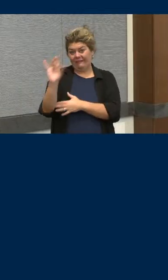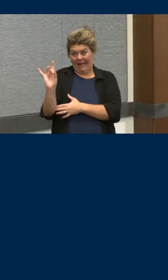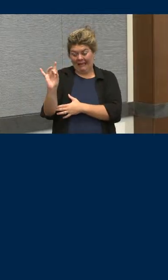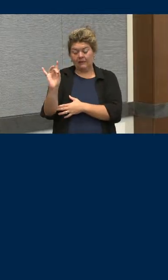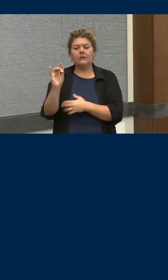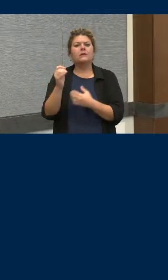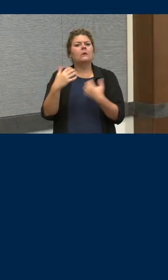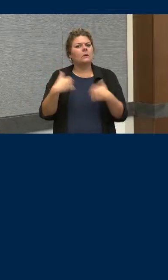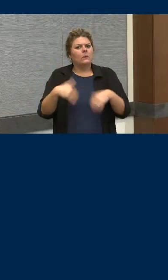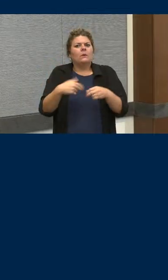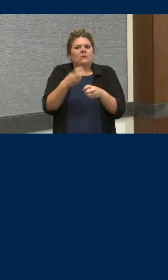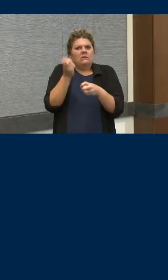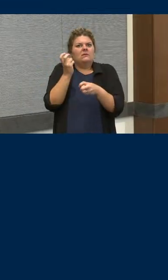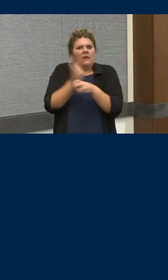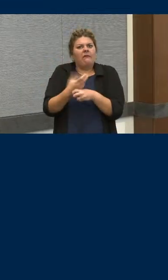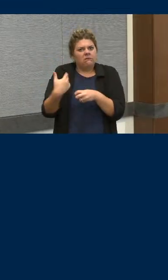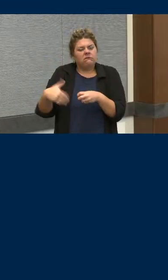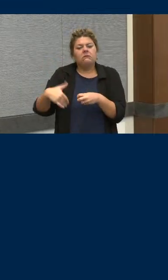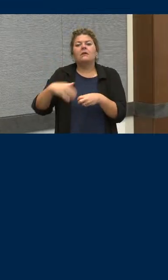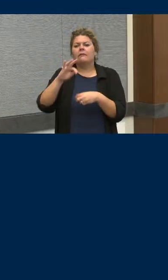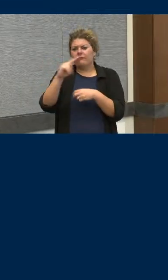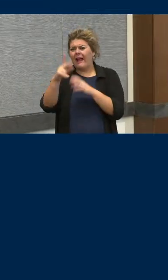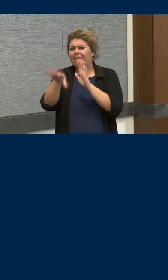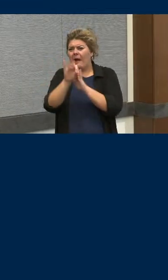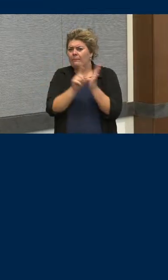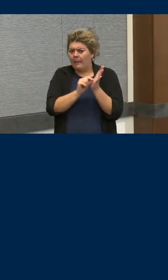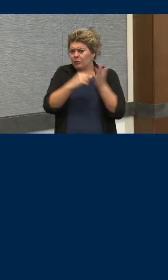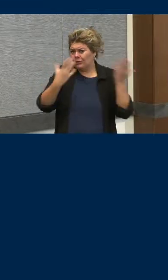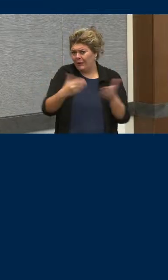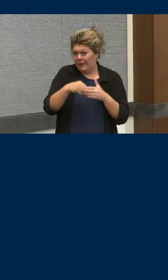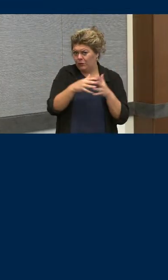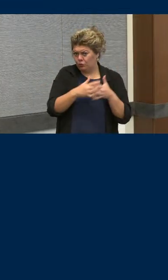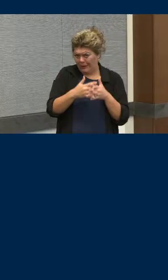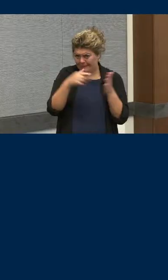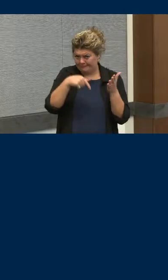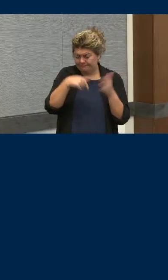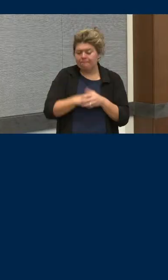publisher in the United States. This edition of